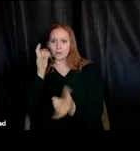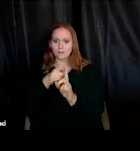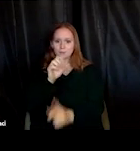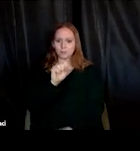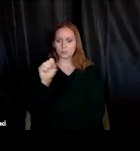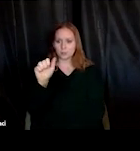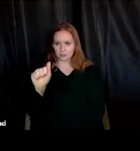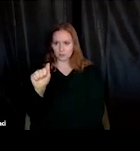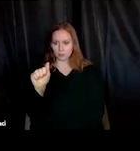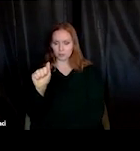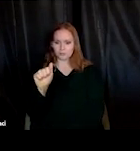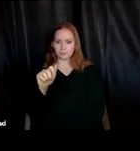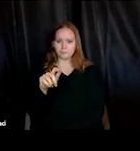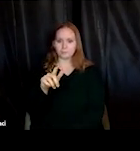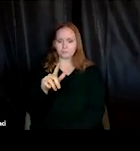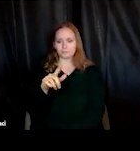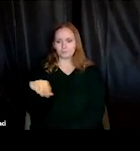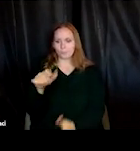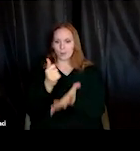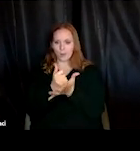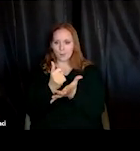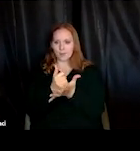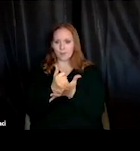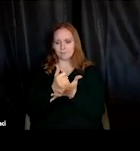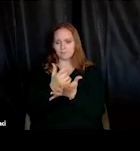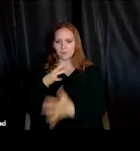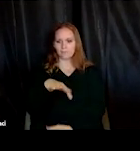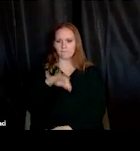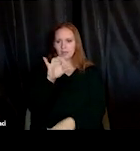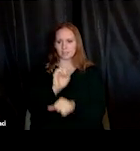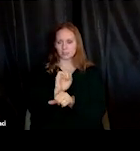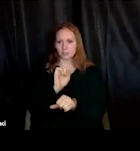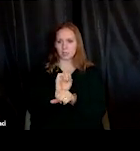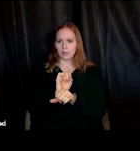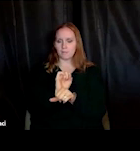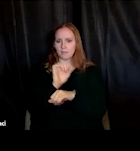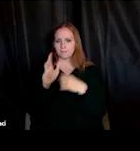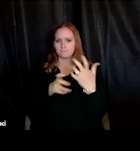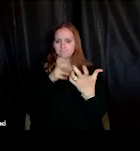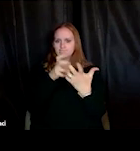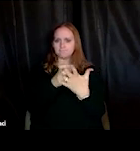a referral will be able to help them at least find a job that suits their ability to work.